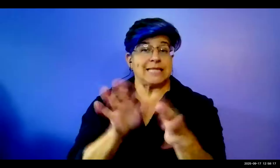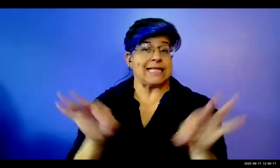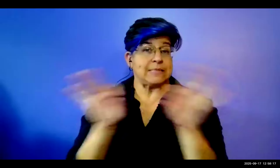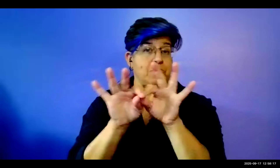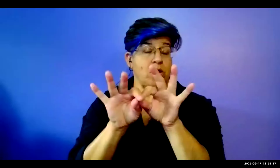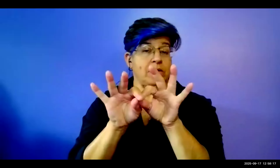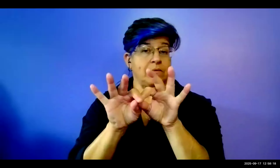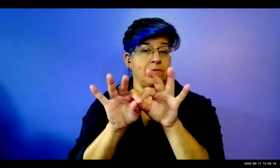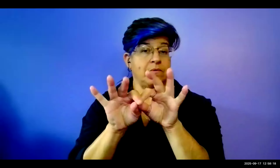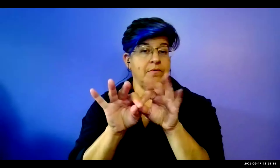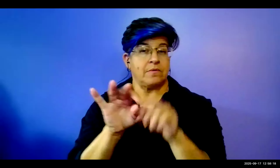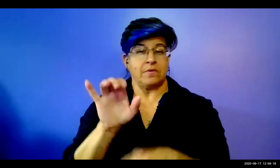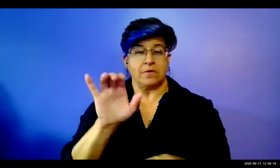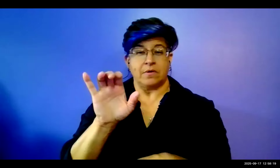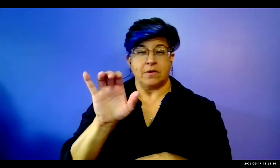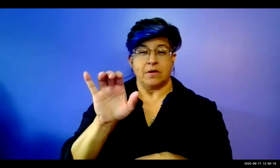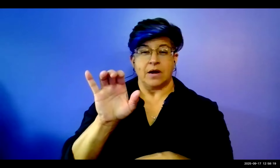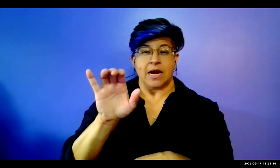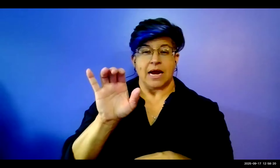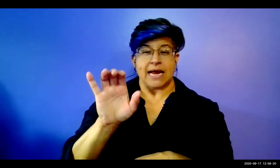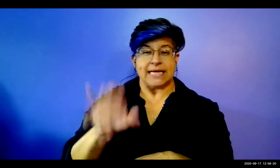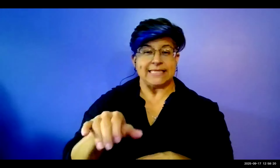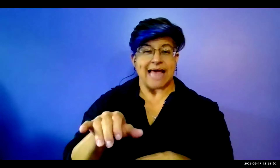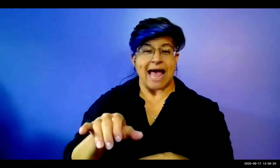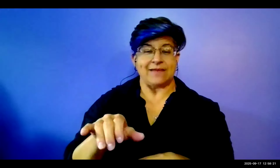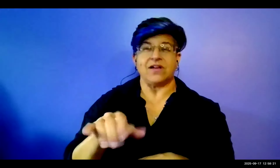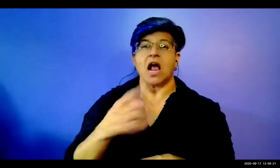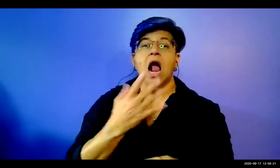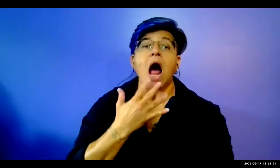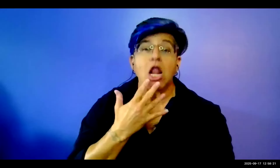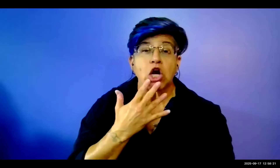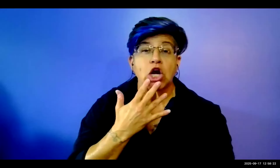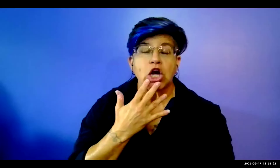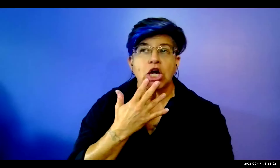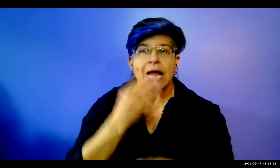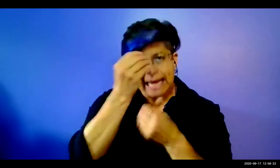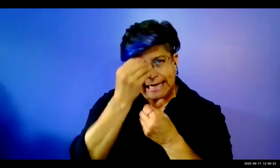Is that pink conveying any information? So, that green color, like, um.